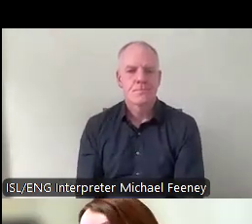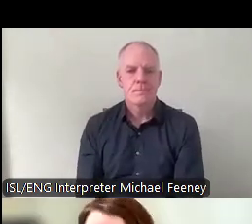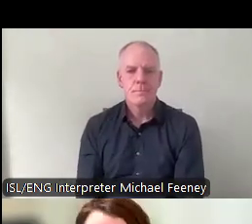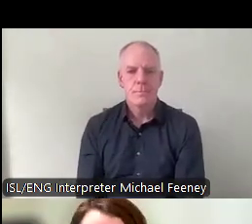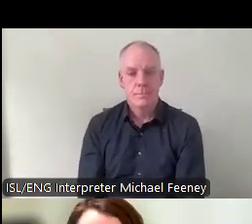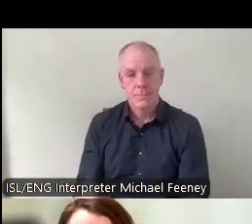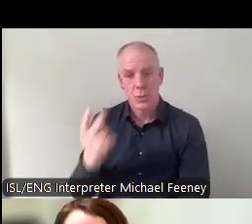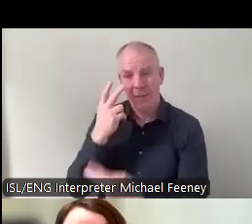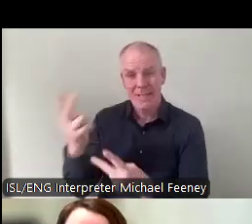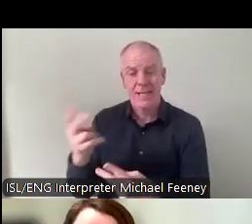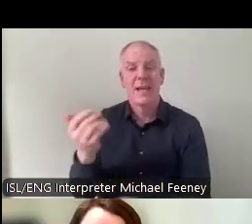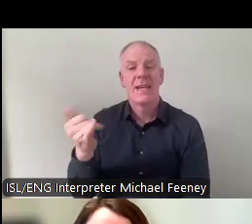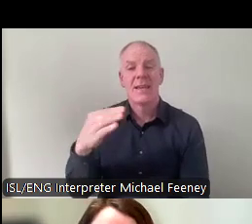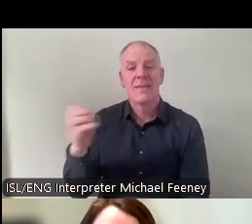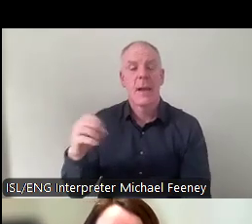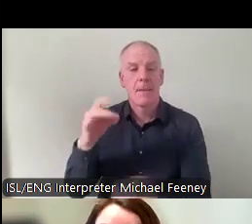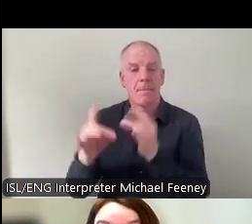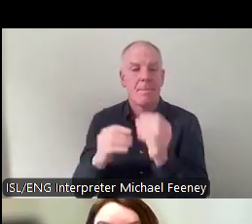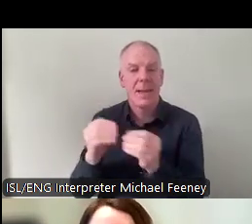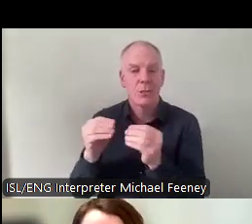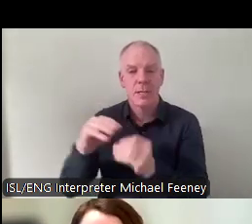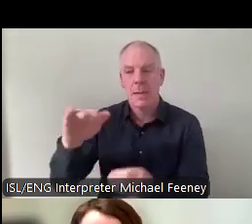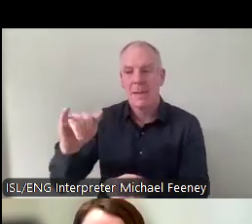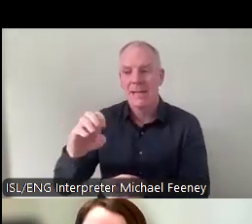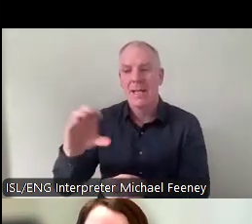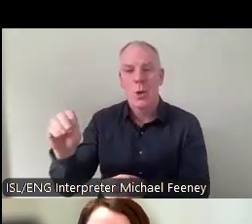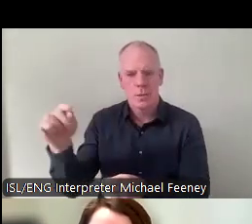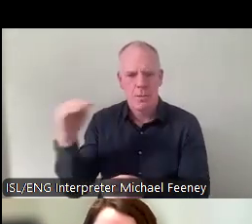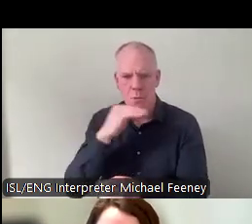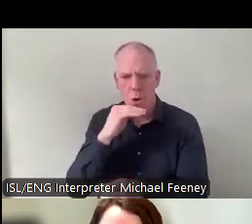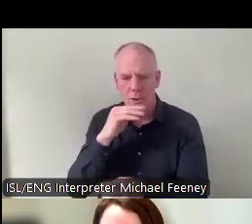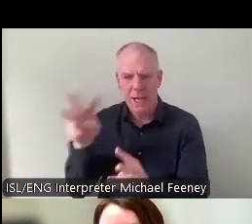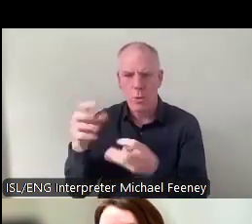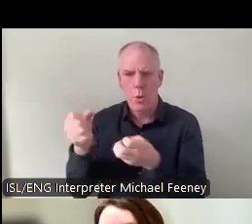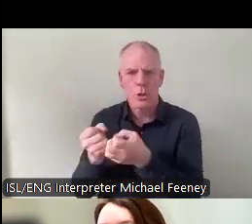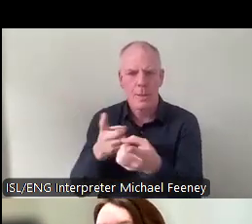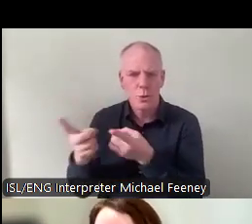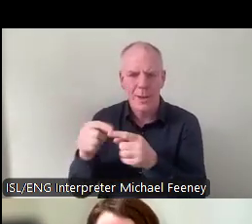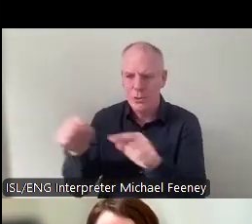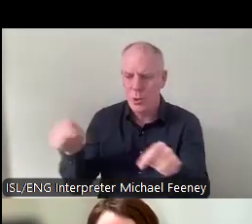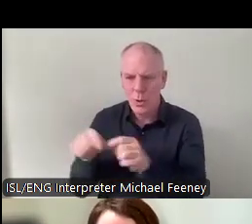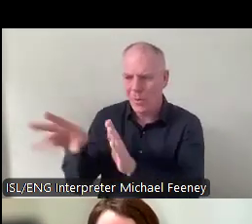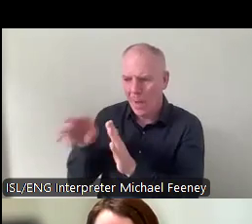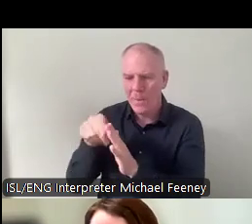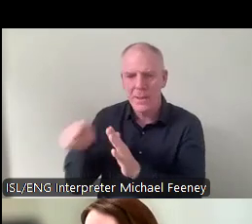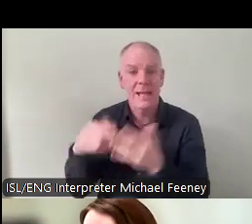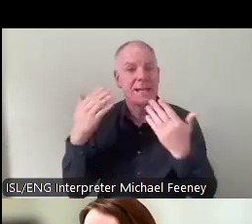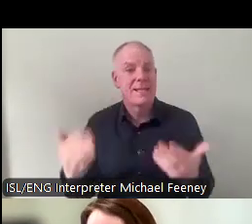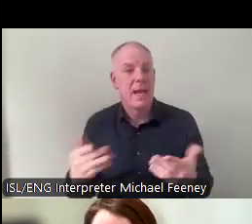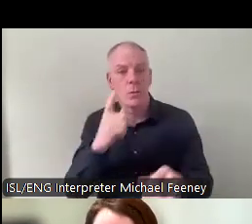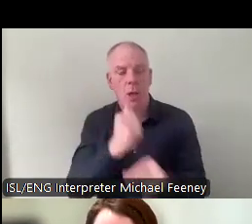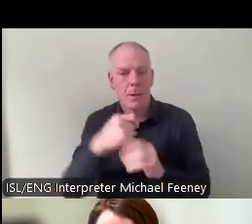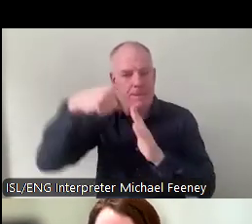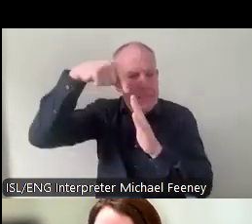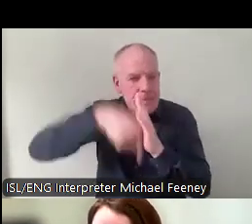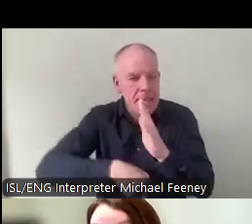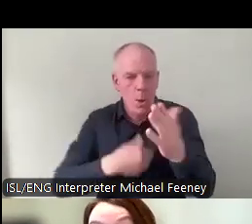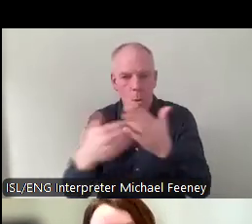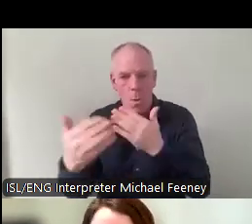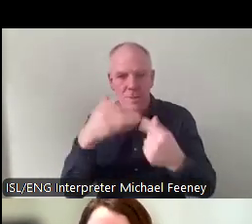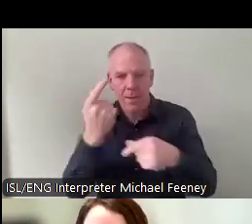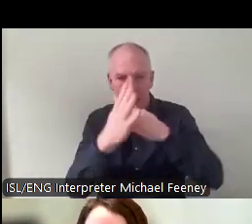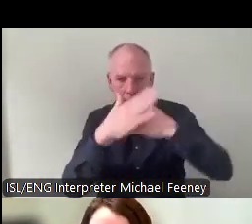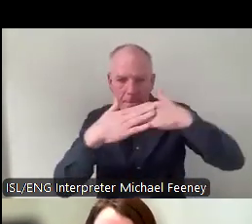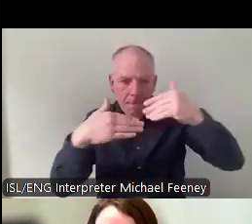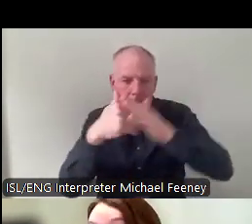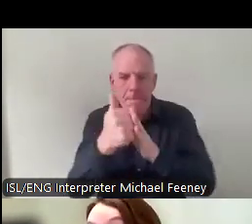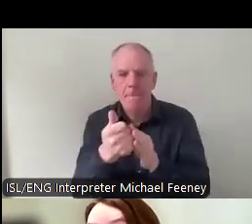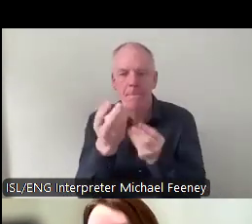heard from Aoife about Mazzolino's significance and his workshop practices. And now I'm going to take you on a deep dive into the materials of this painting, looking at